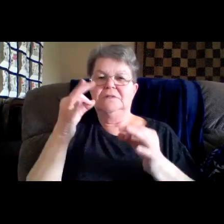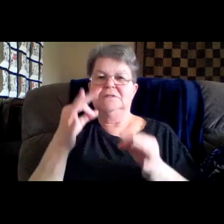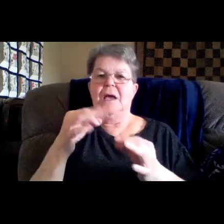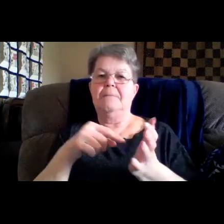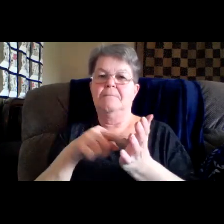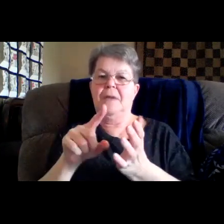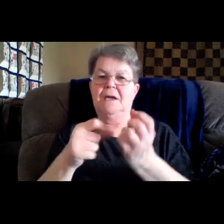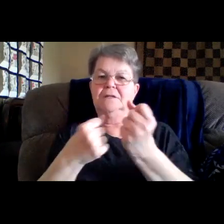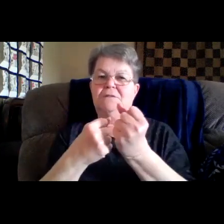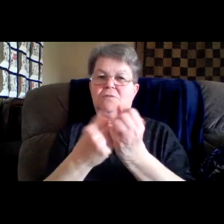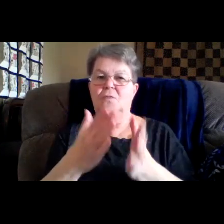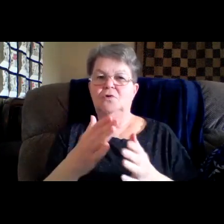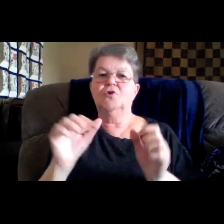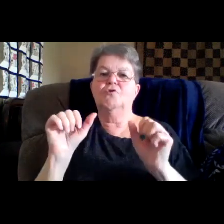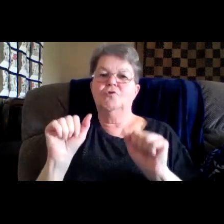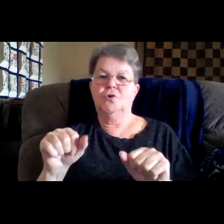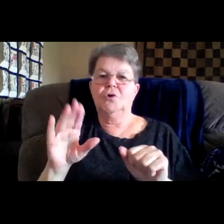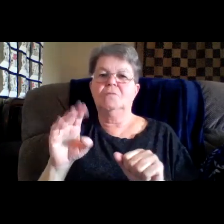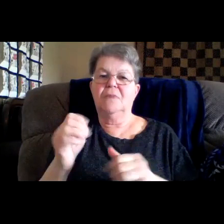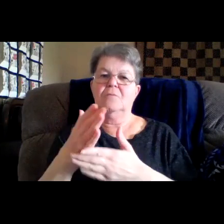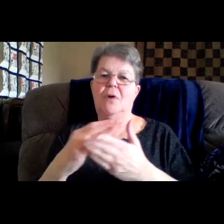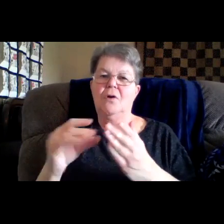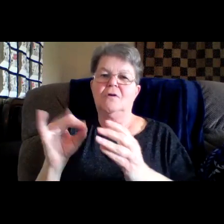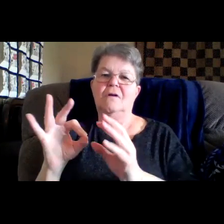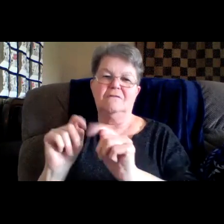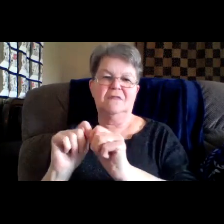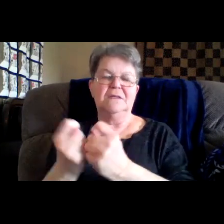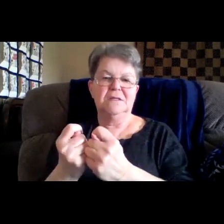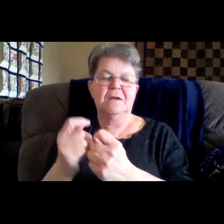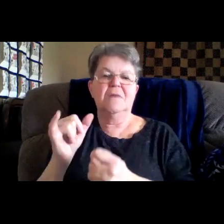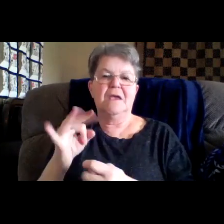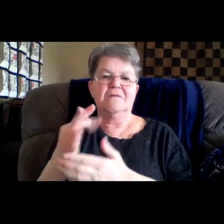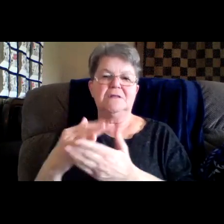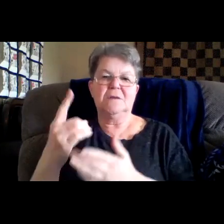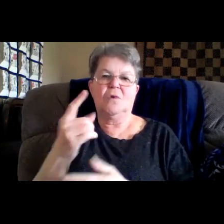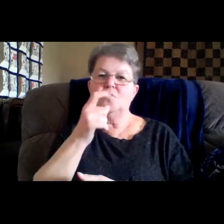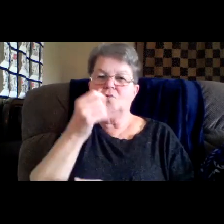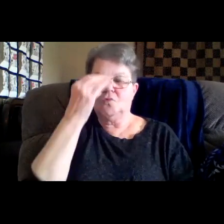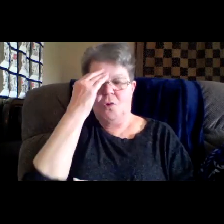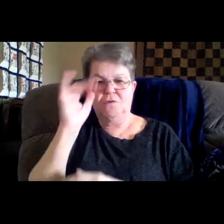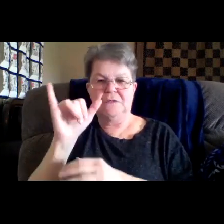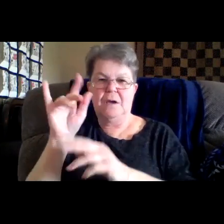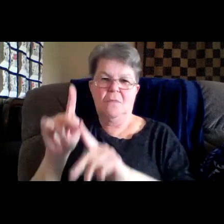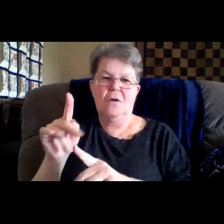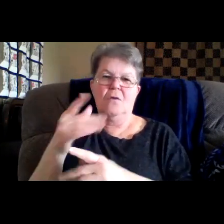could be part of the supported decision-making team if it's someone that knows that person well and that person trusts